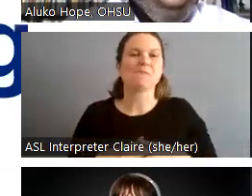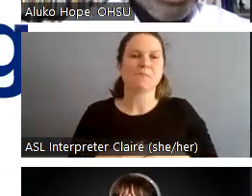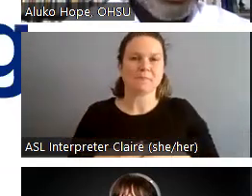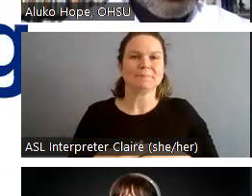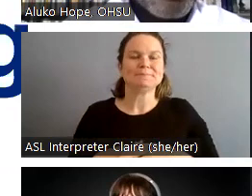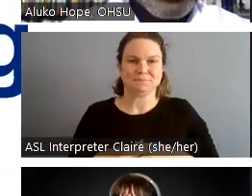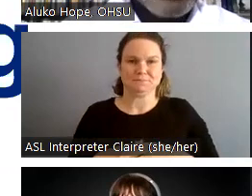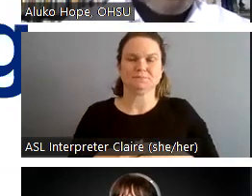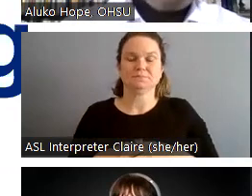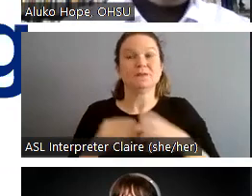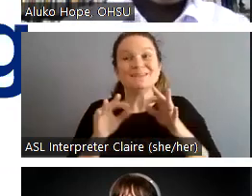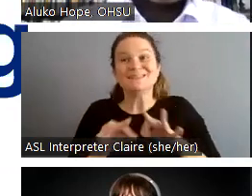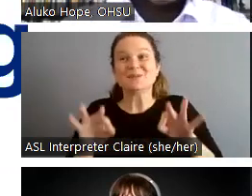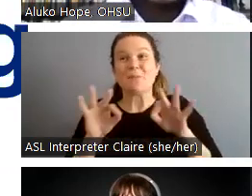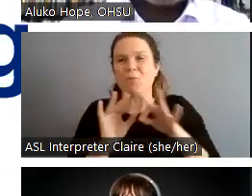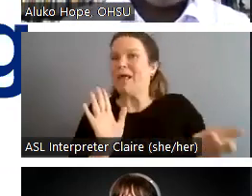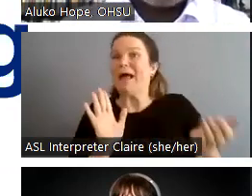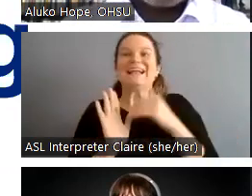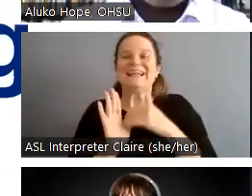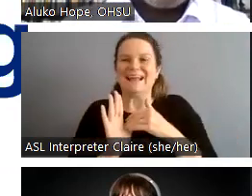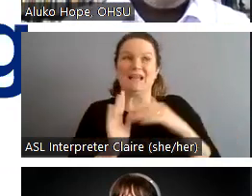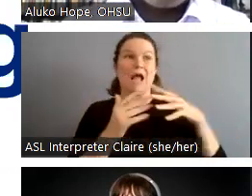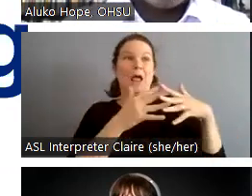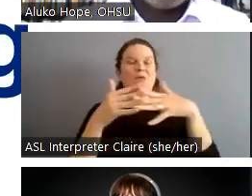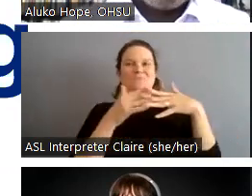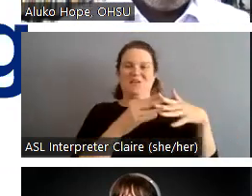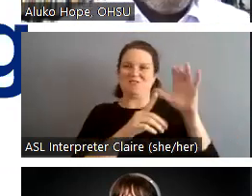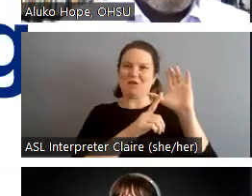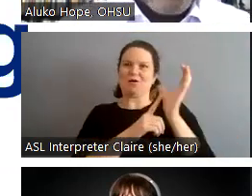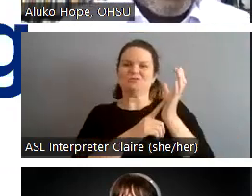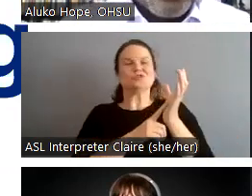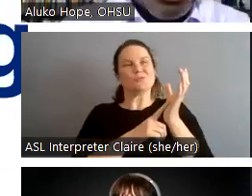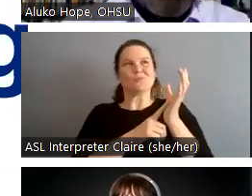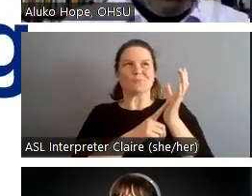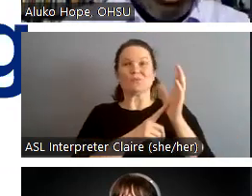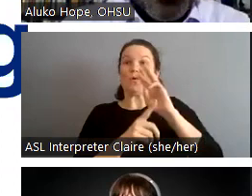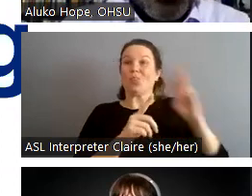And I think it's important because there is a culture in America, and I think